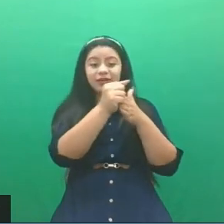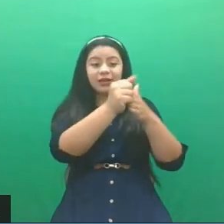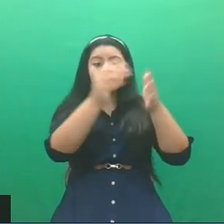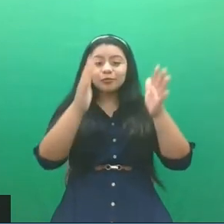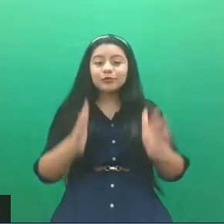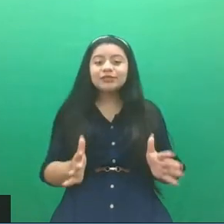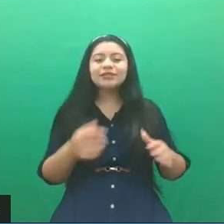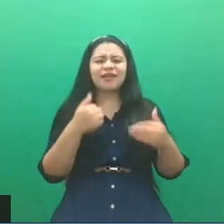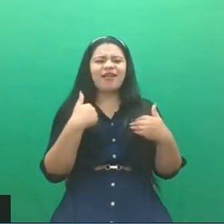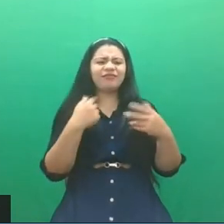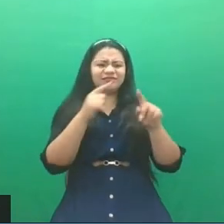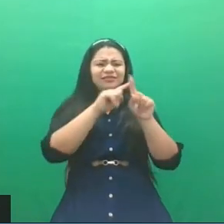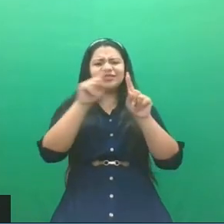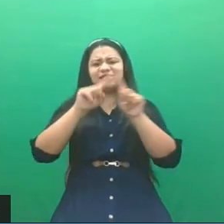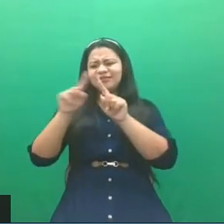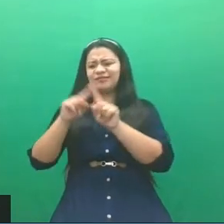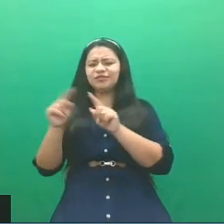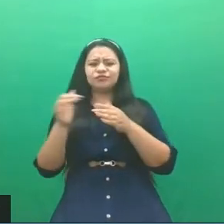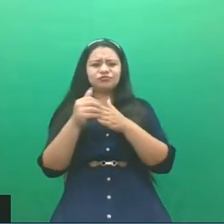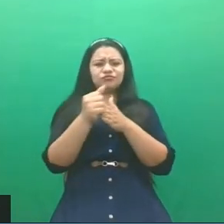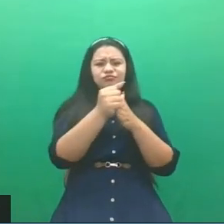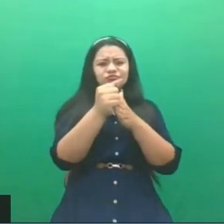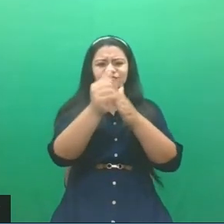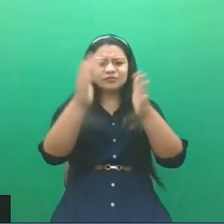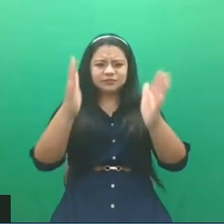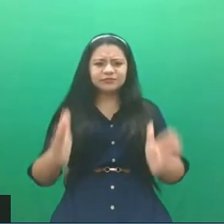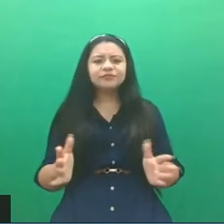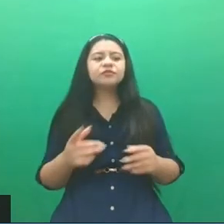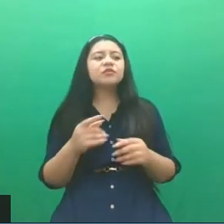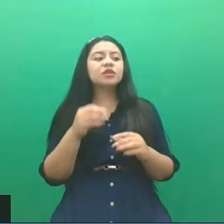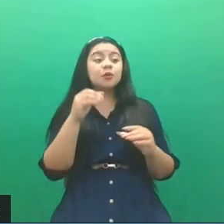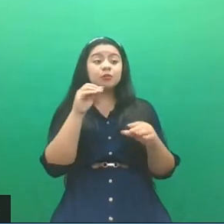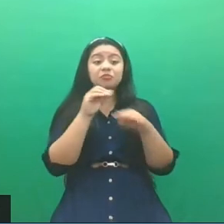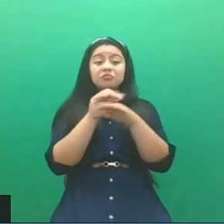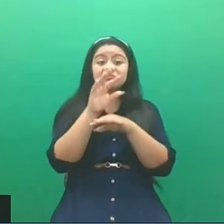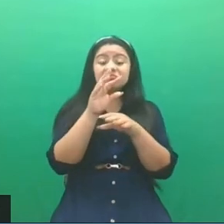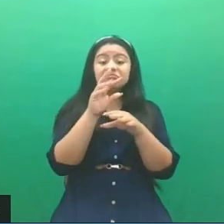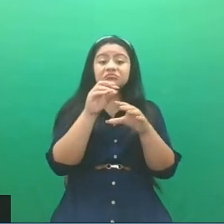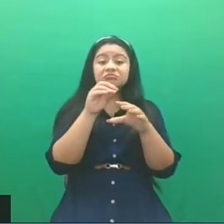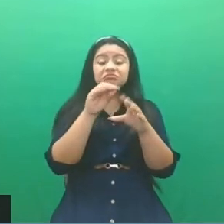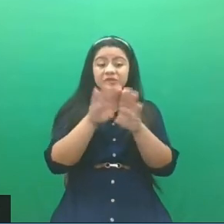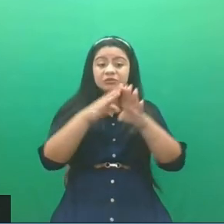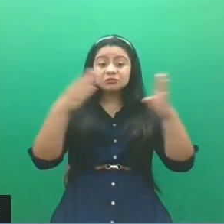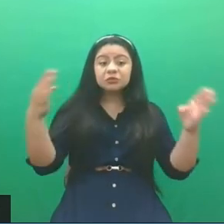tours that basically expose different stories, but they really other than walking through